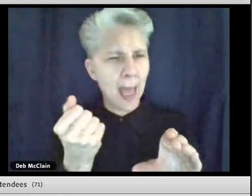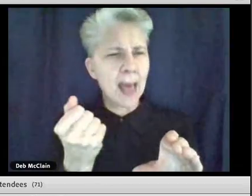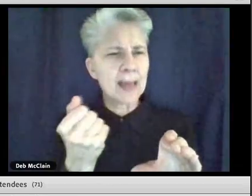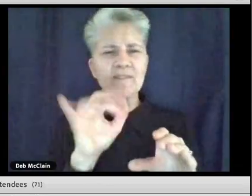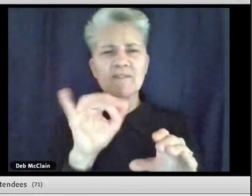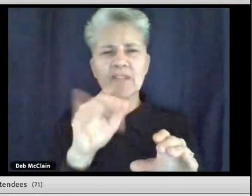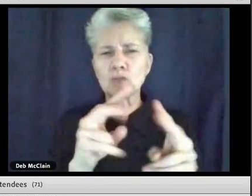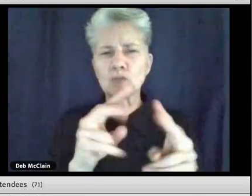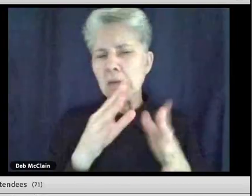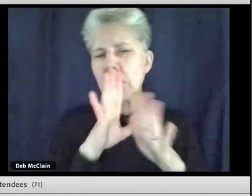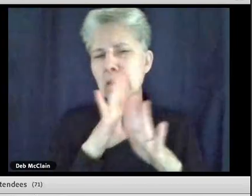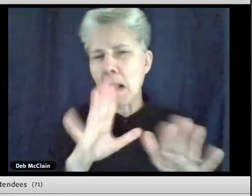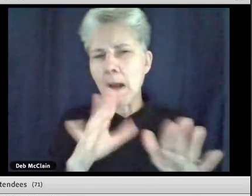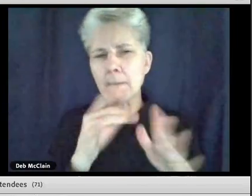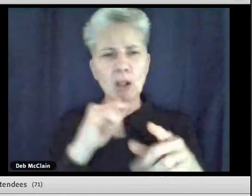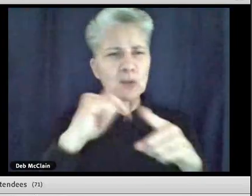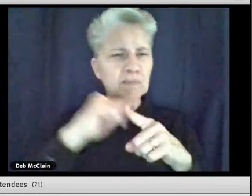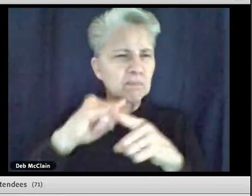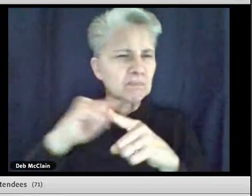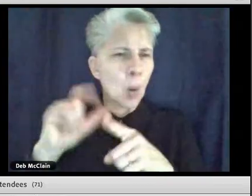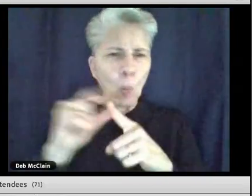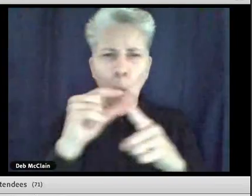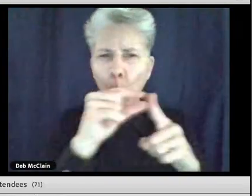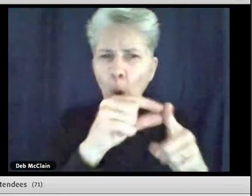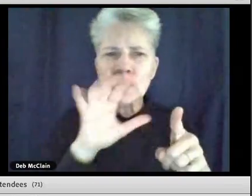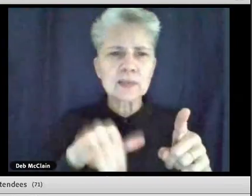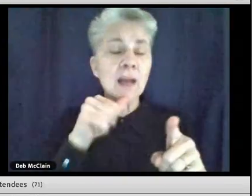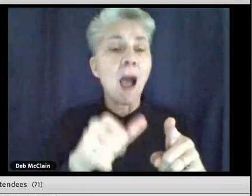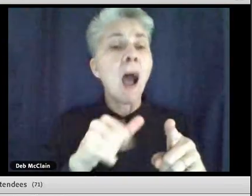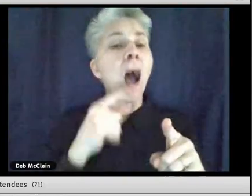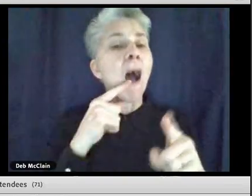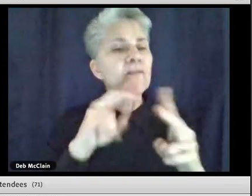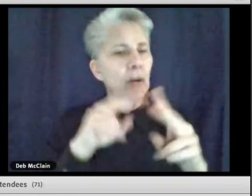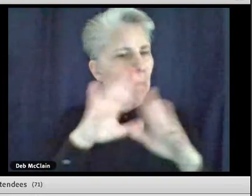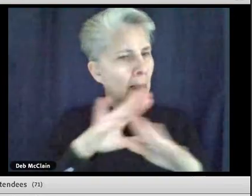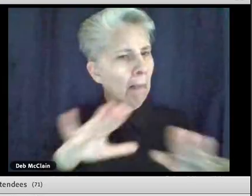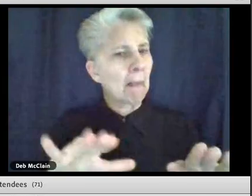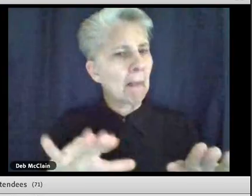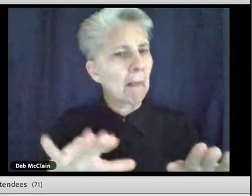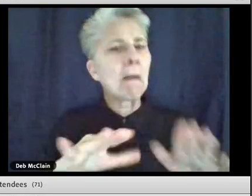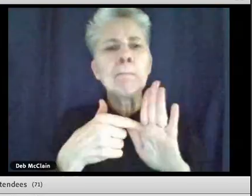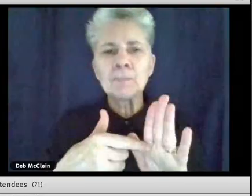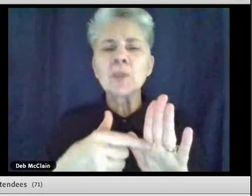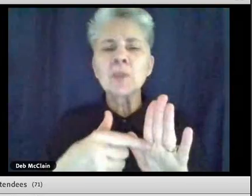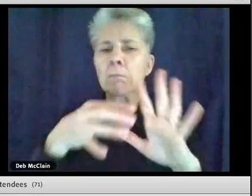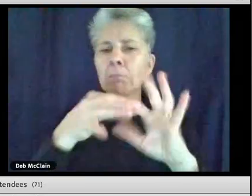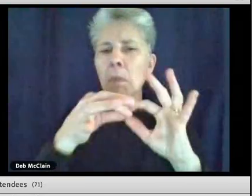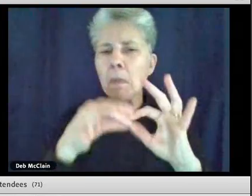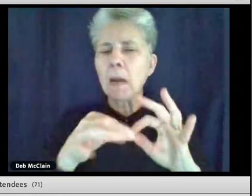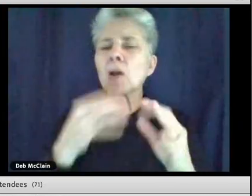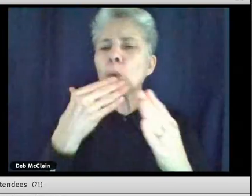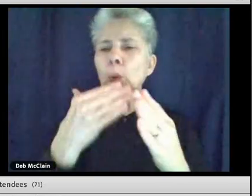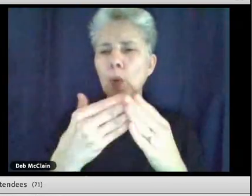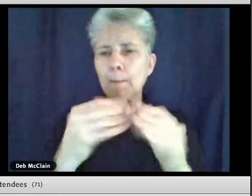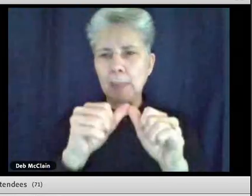She doesn't use a lot of medical jargon, so if you wanted to point somebody to it, it would be a good source for you.